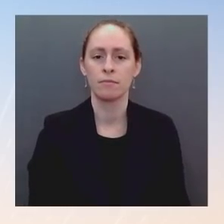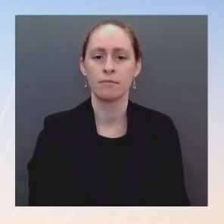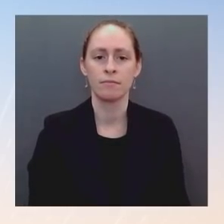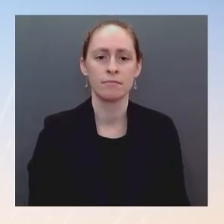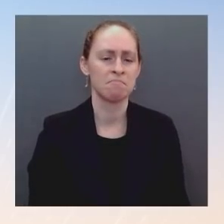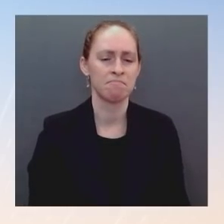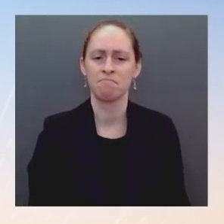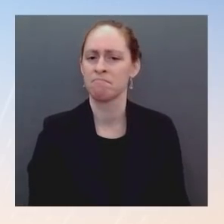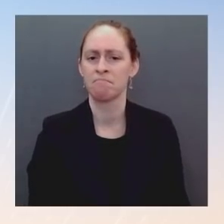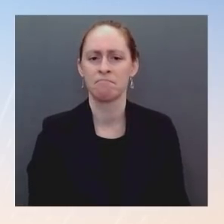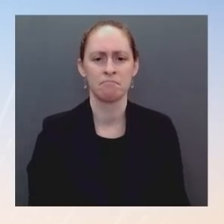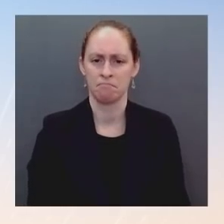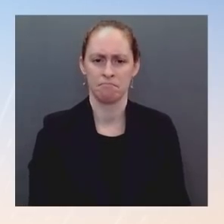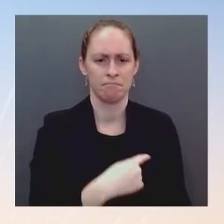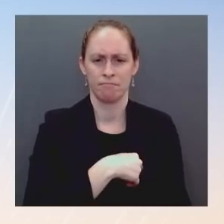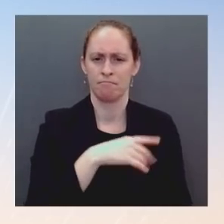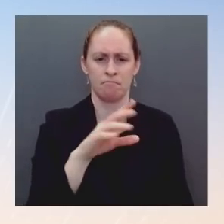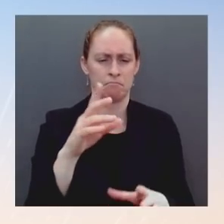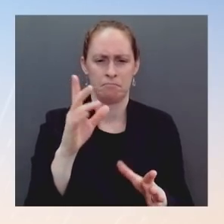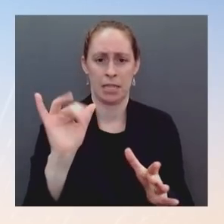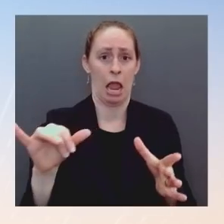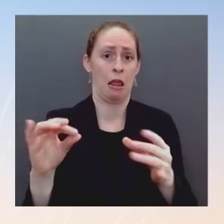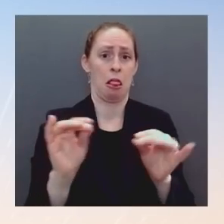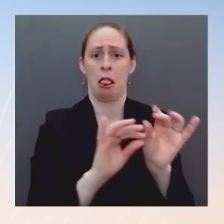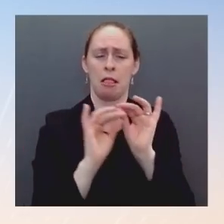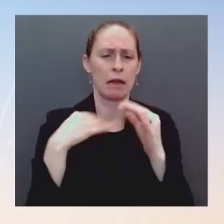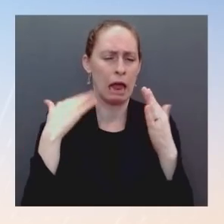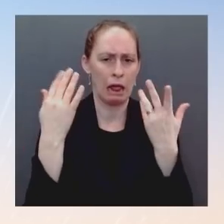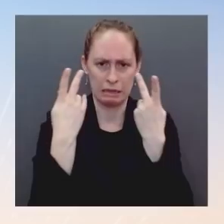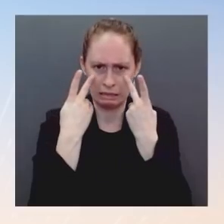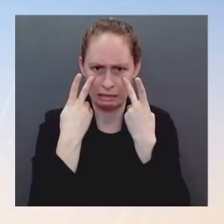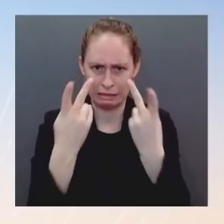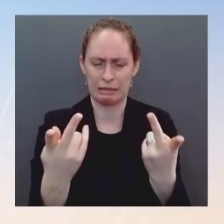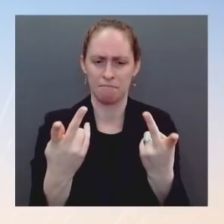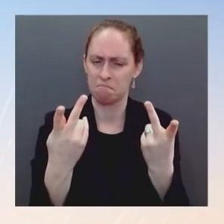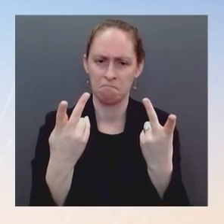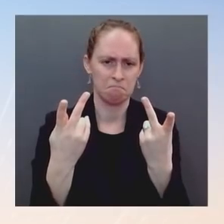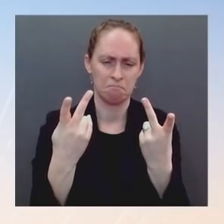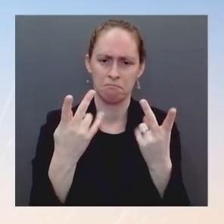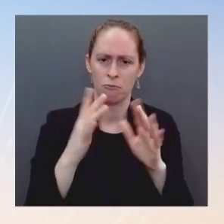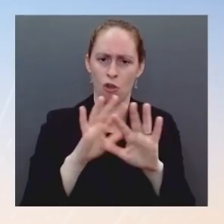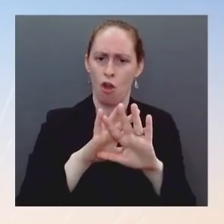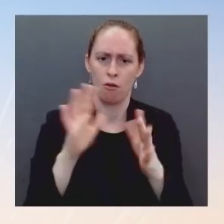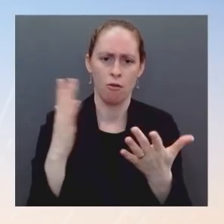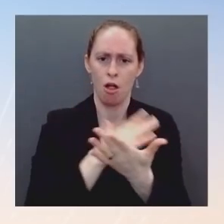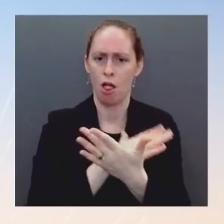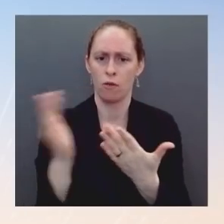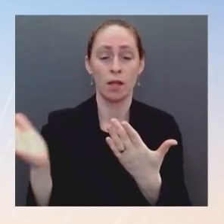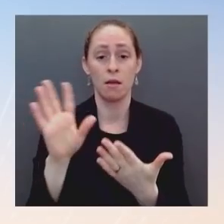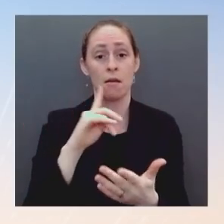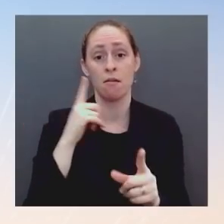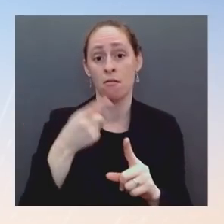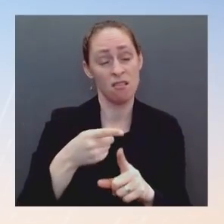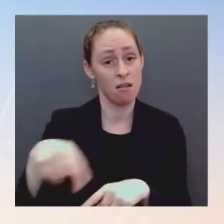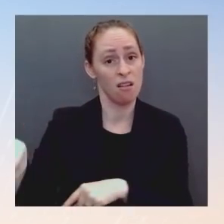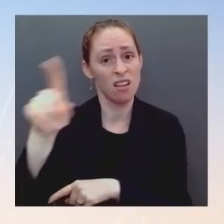There are still, of course, programs and requests that these governors have, whether it is help on COVID or help with specific small businesses.